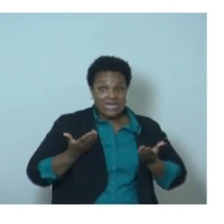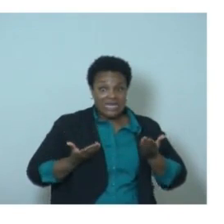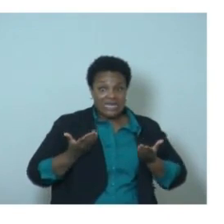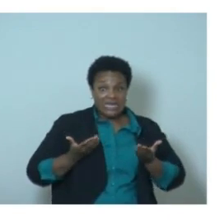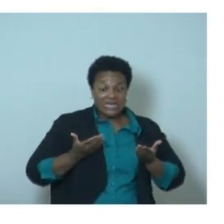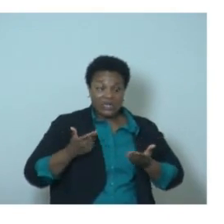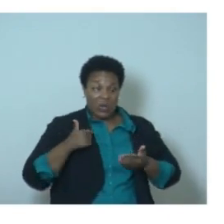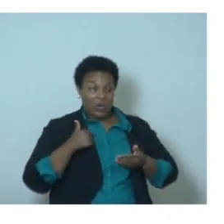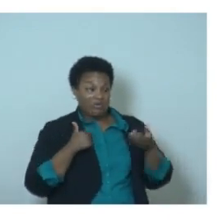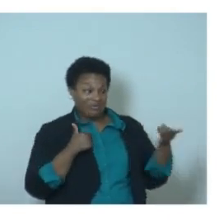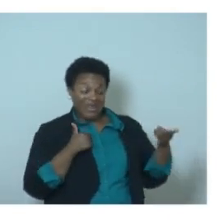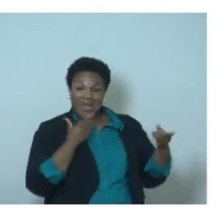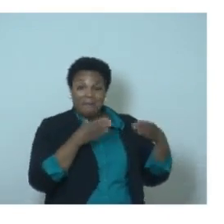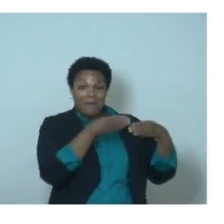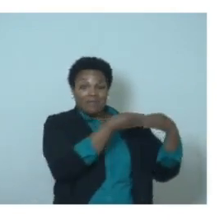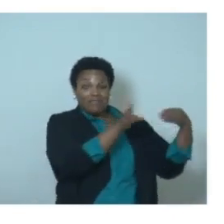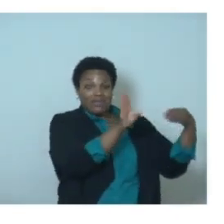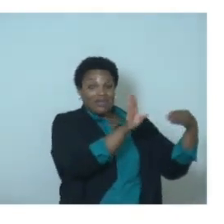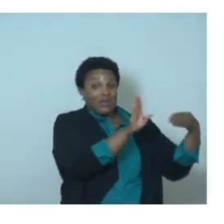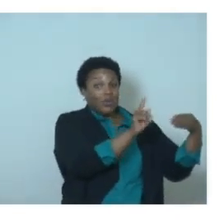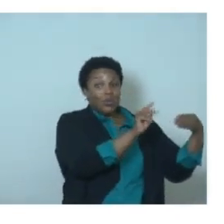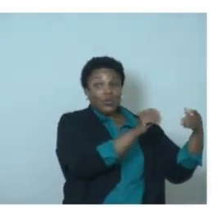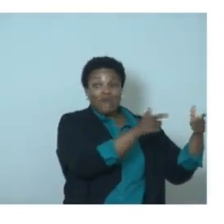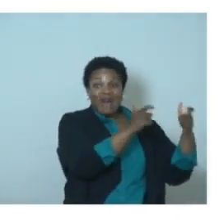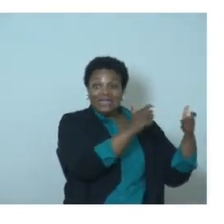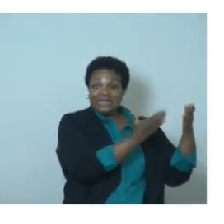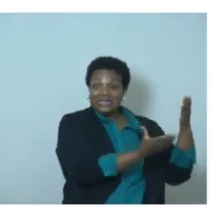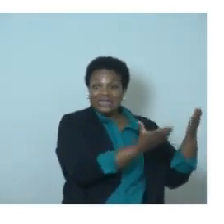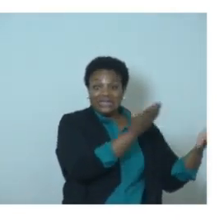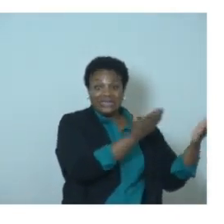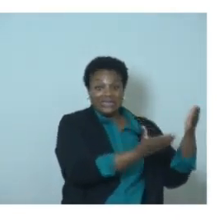THIS IS TROUBLING PRECEDENCE IT LOOKING AT BOTH HUMAN BEHAVIOR.